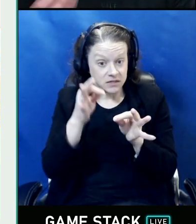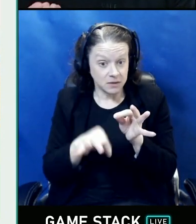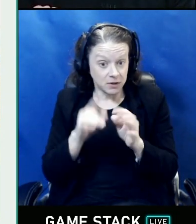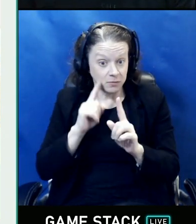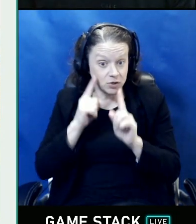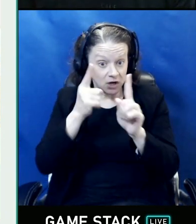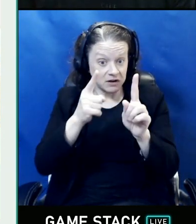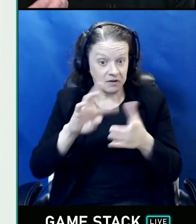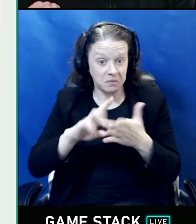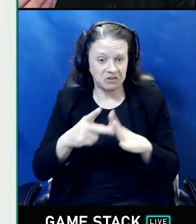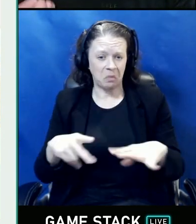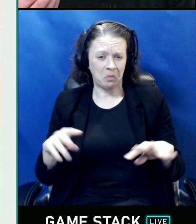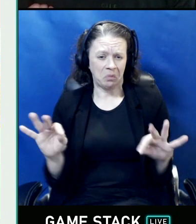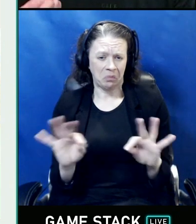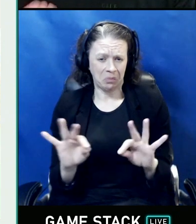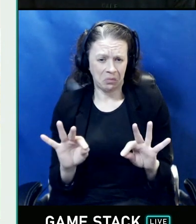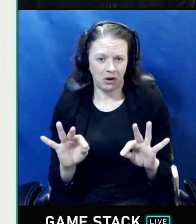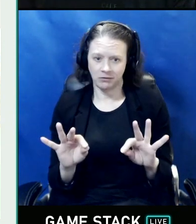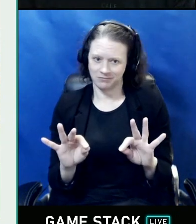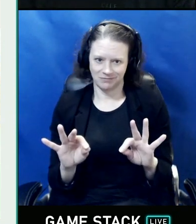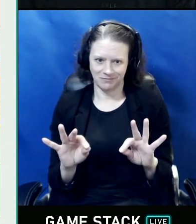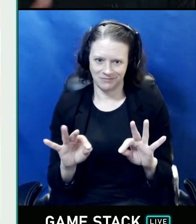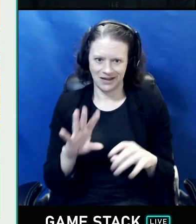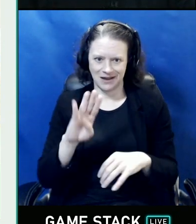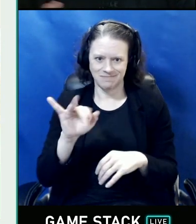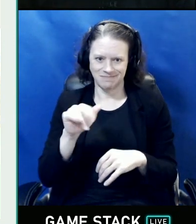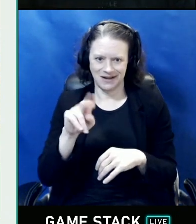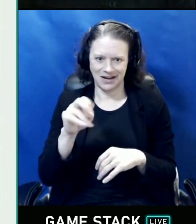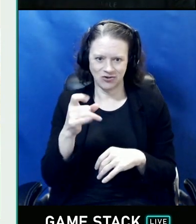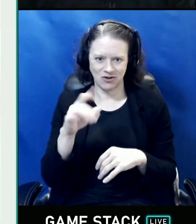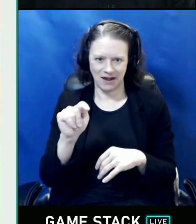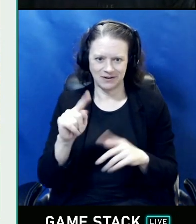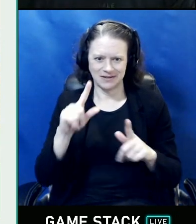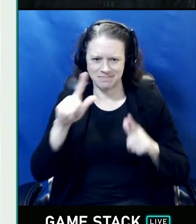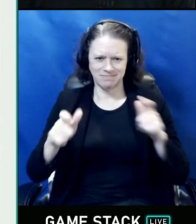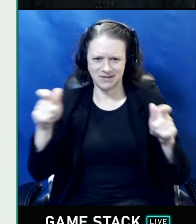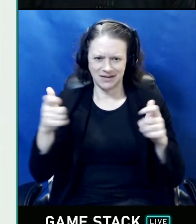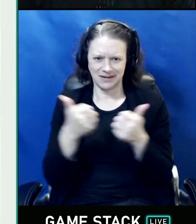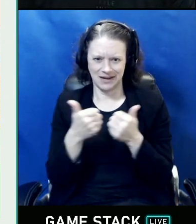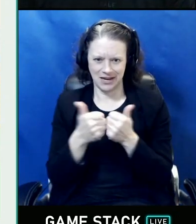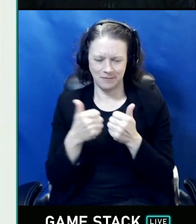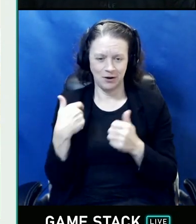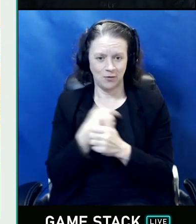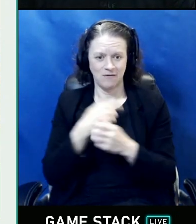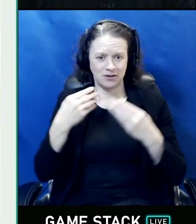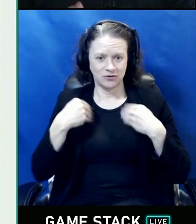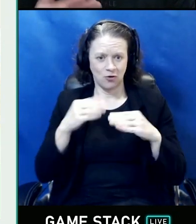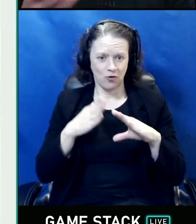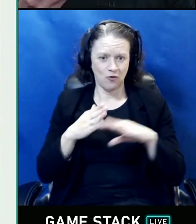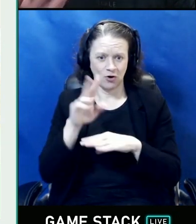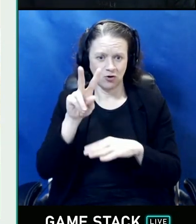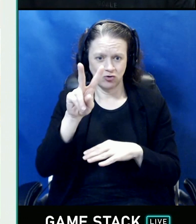Minecraft is a pretty big game. We have sold well over 200 million copies, and we have